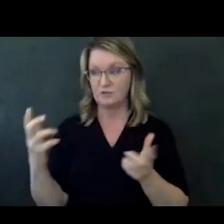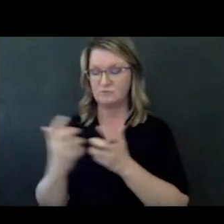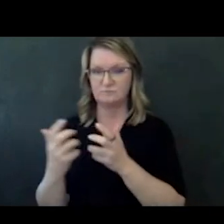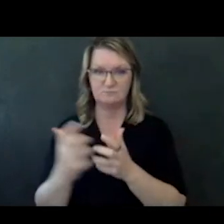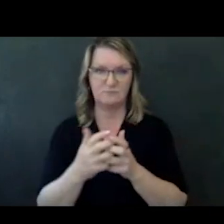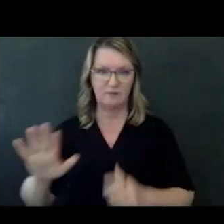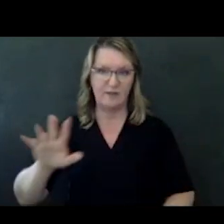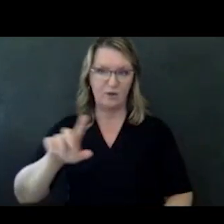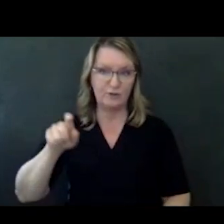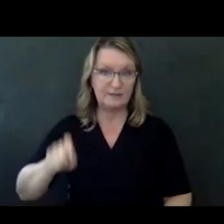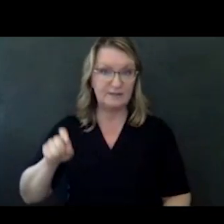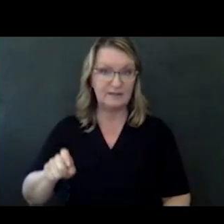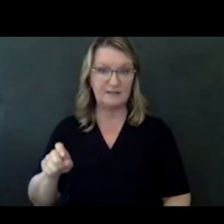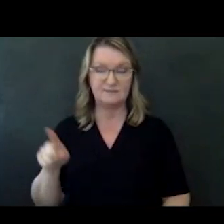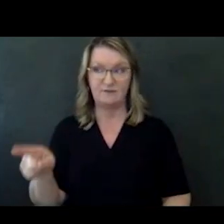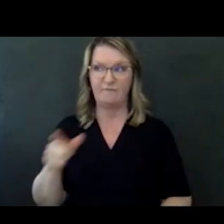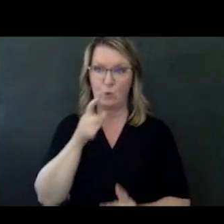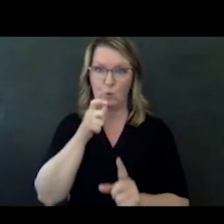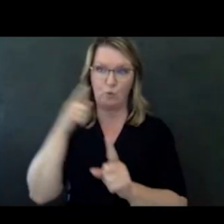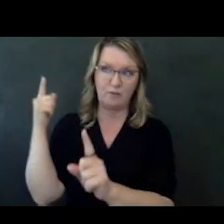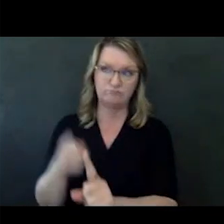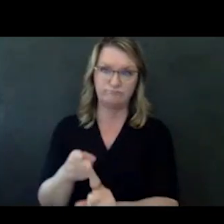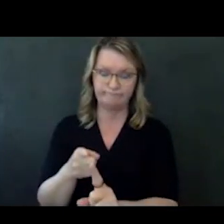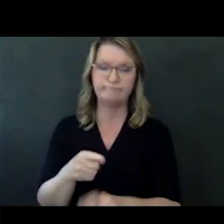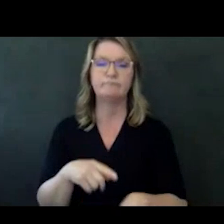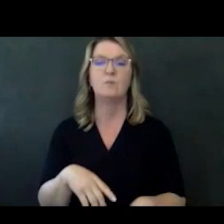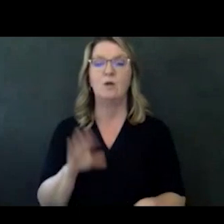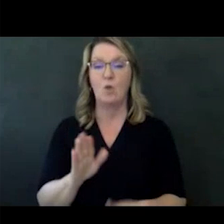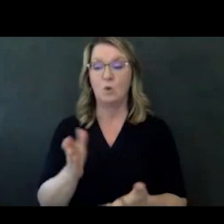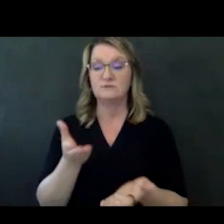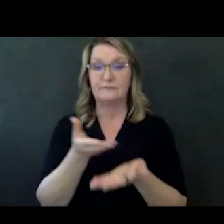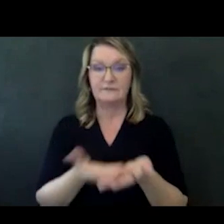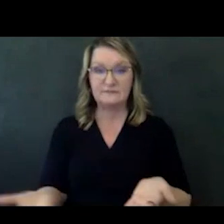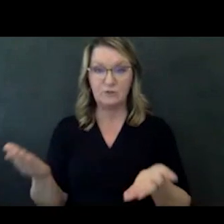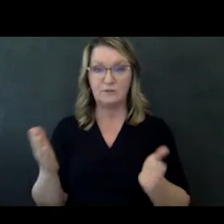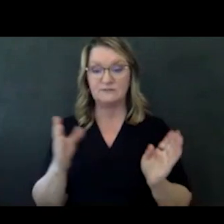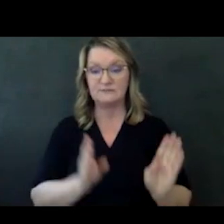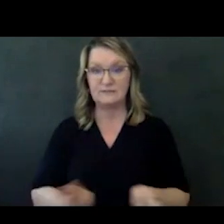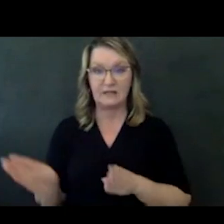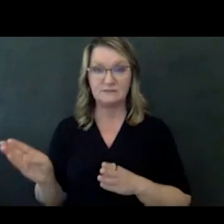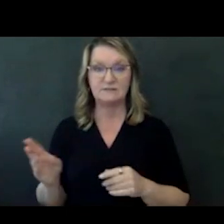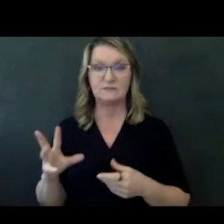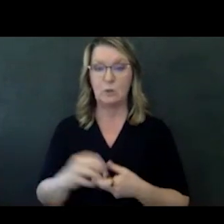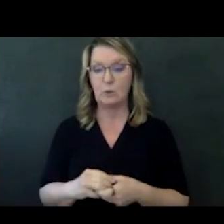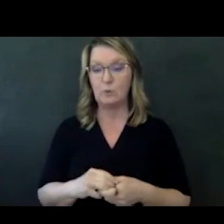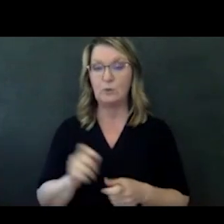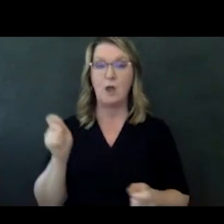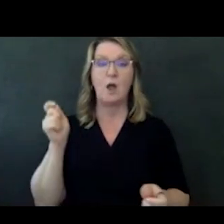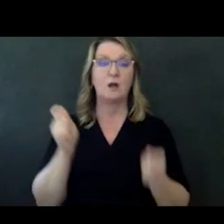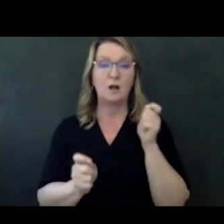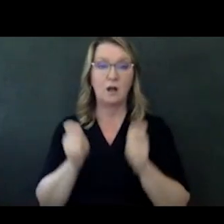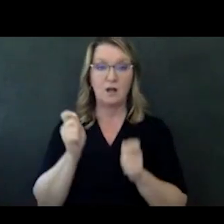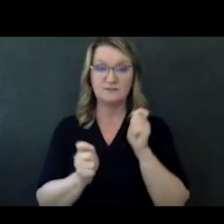of each target audience. These materials and tactics include customized outreach materials. The